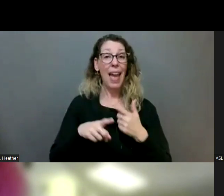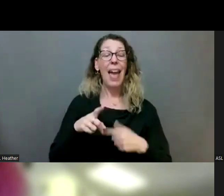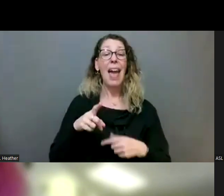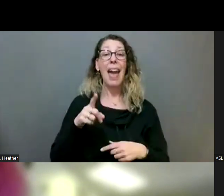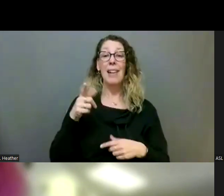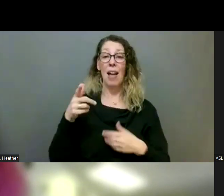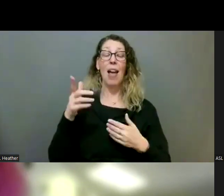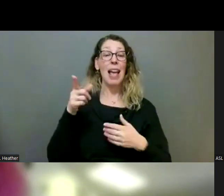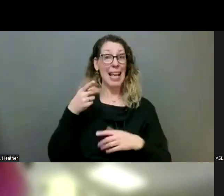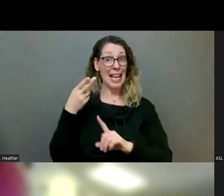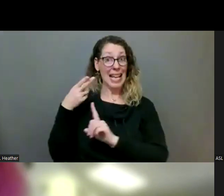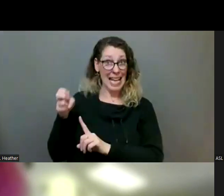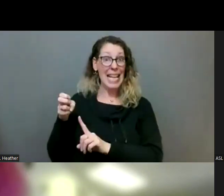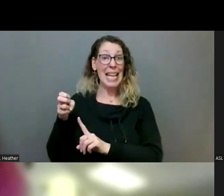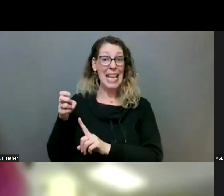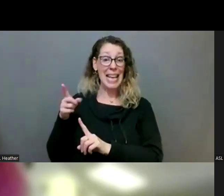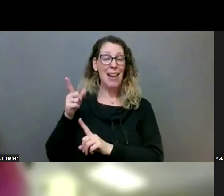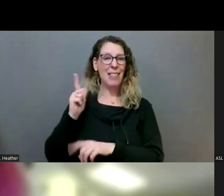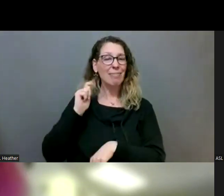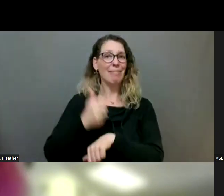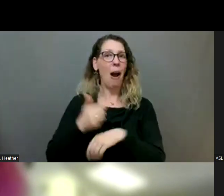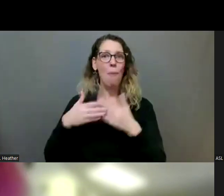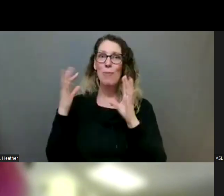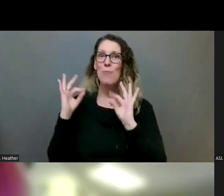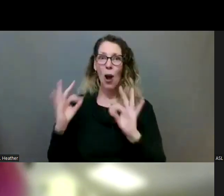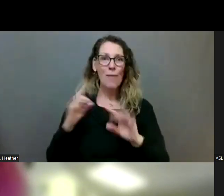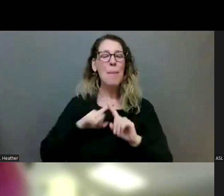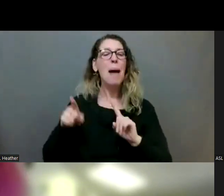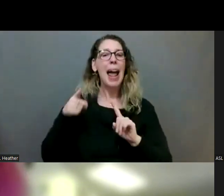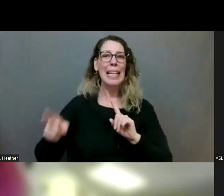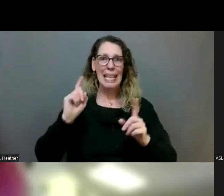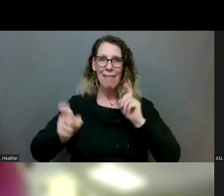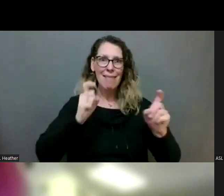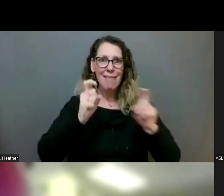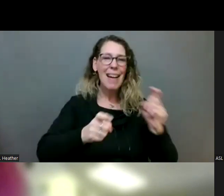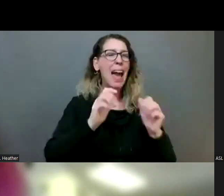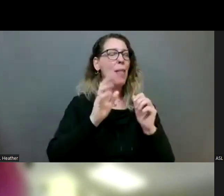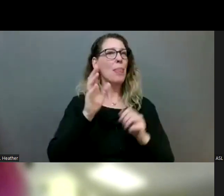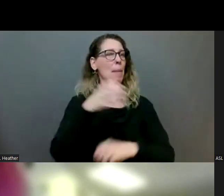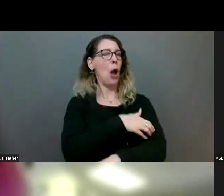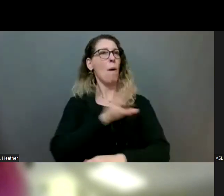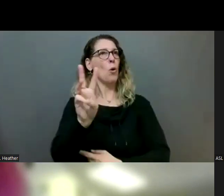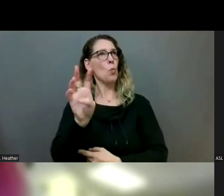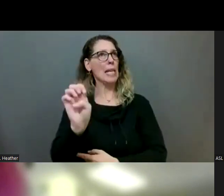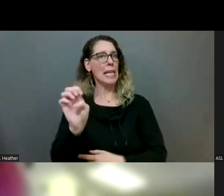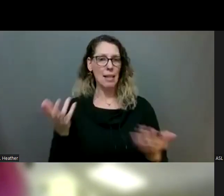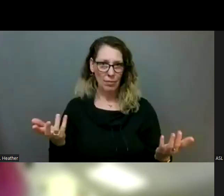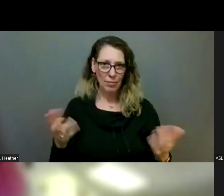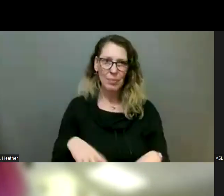attendance award, which we awarded to staff members and it just again, it's the power of we how are we working together. And then through our work with